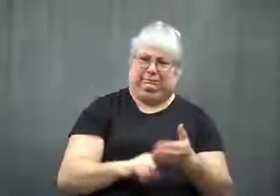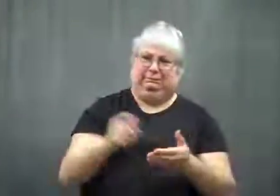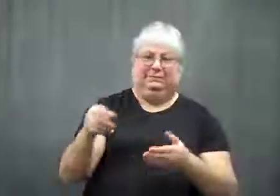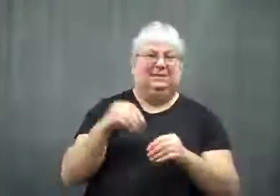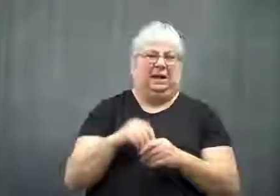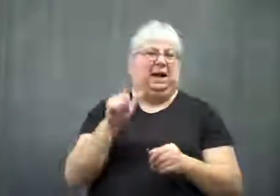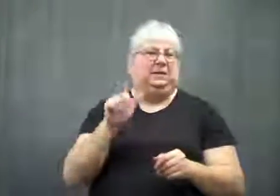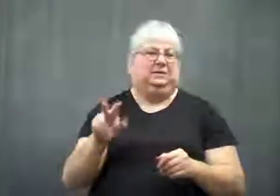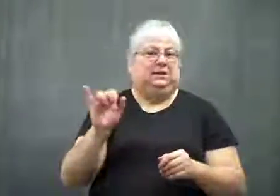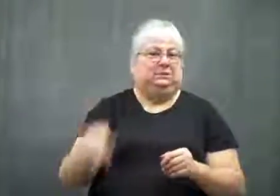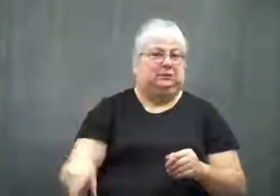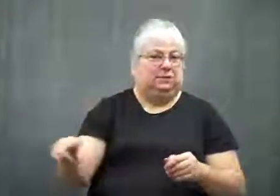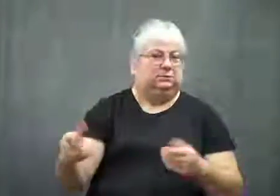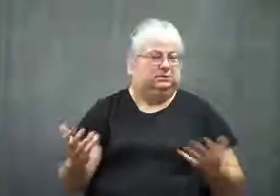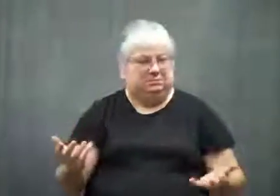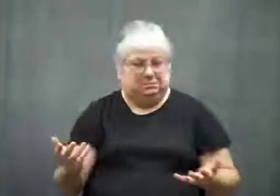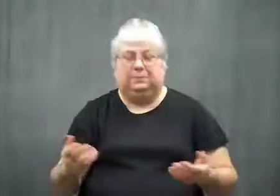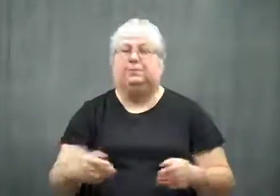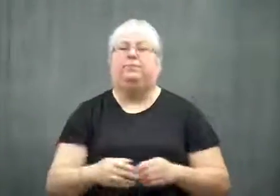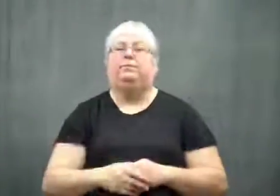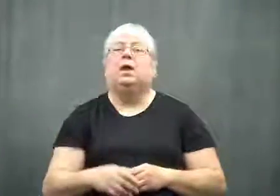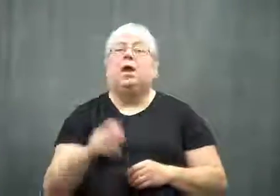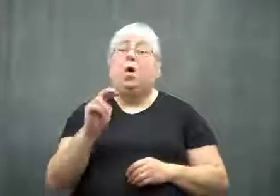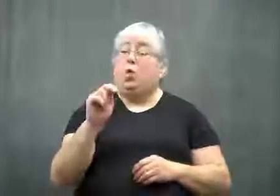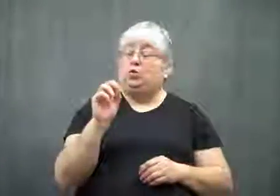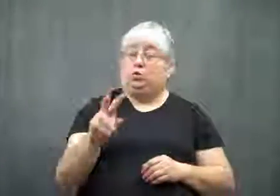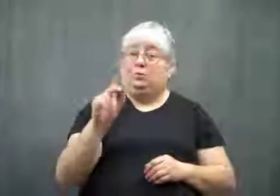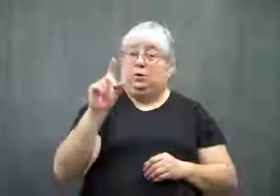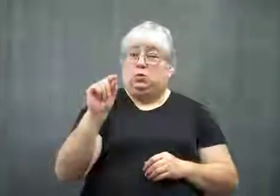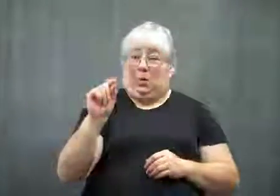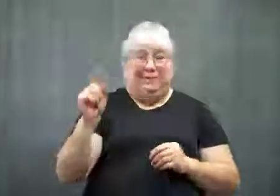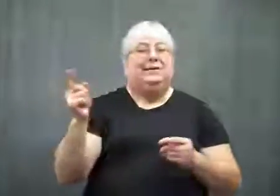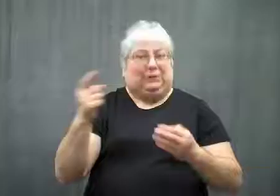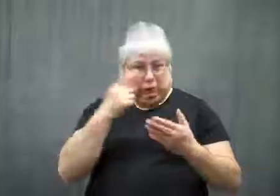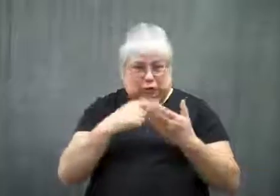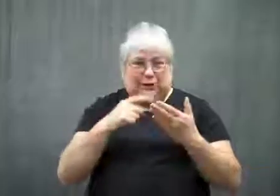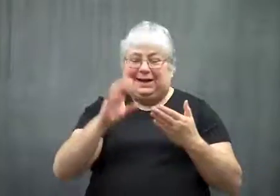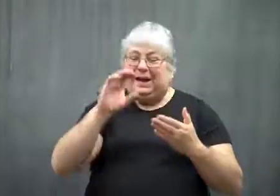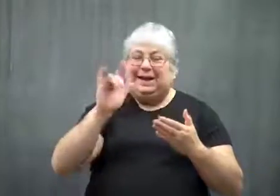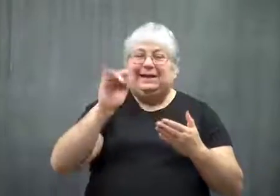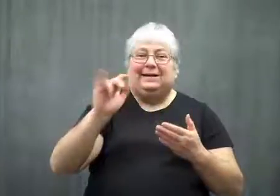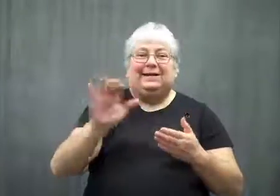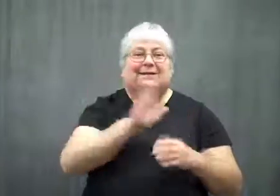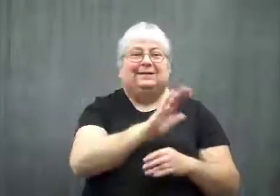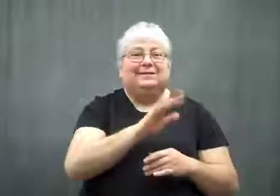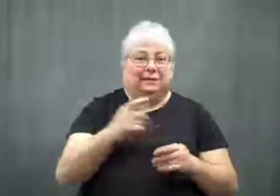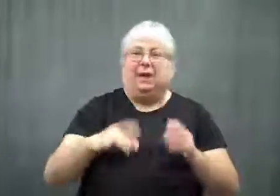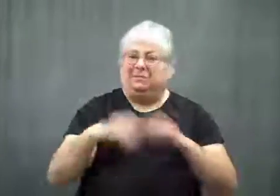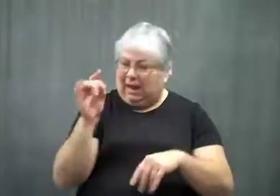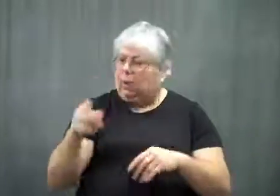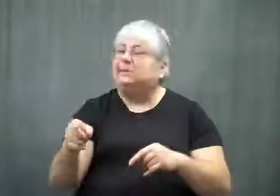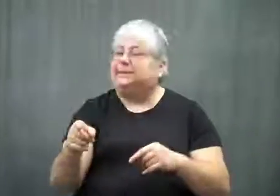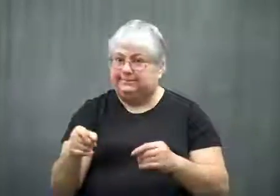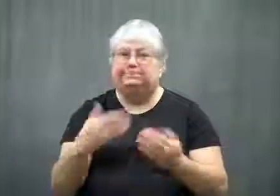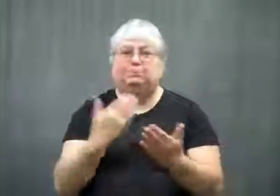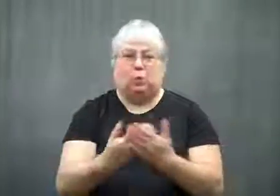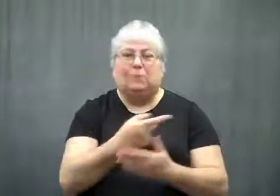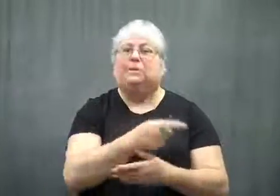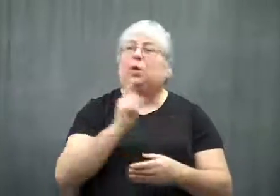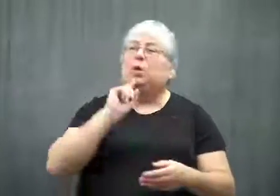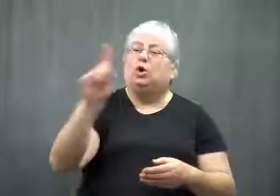This was in Las Vegas.